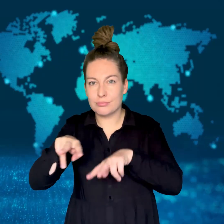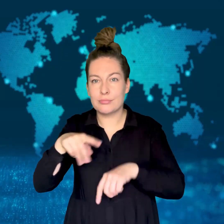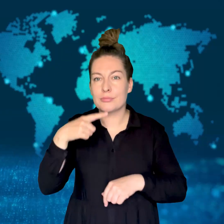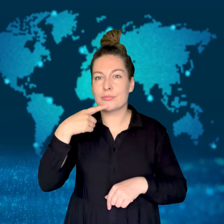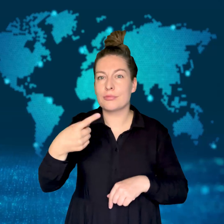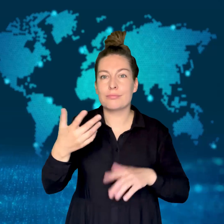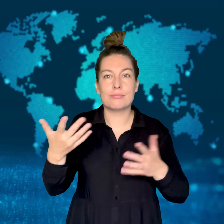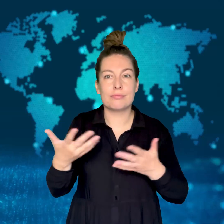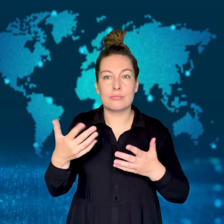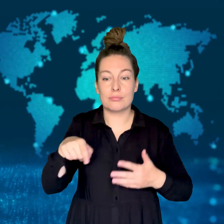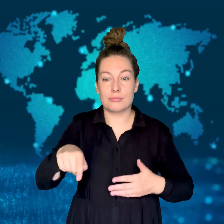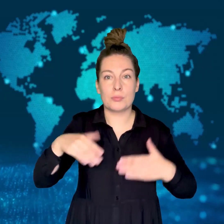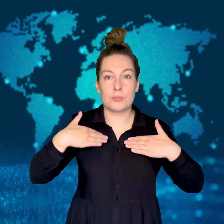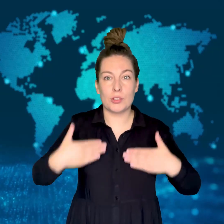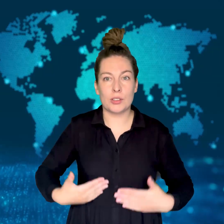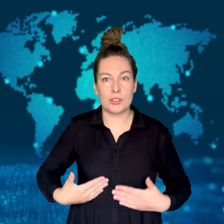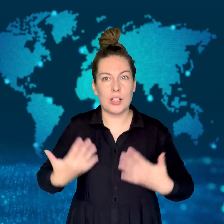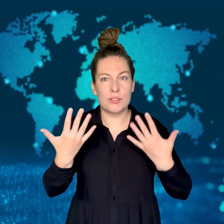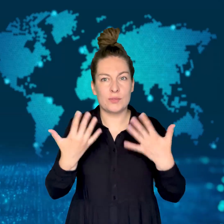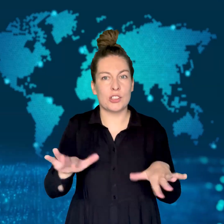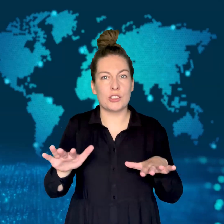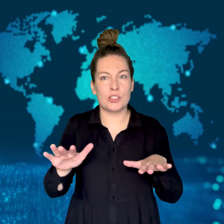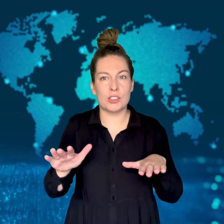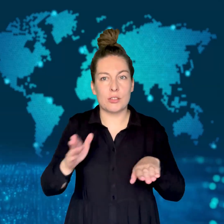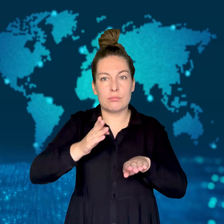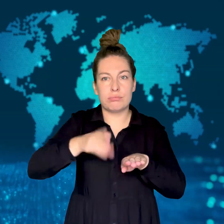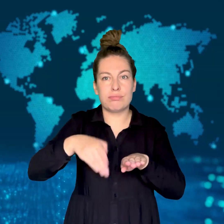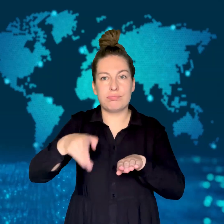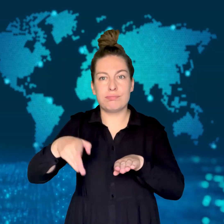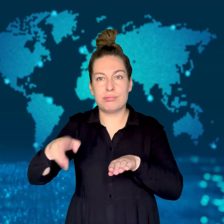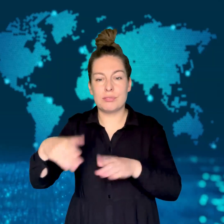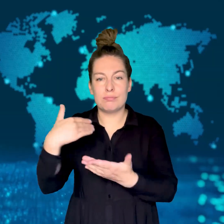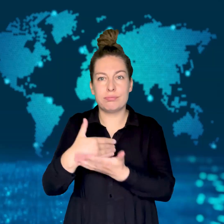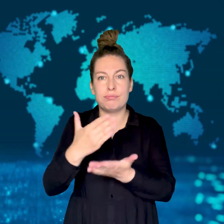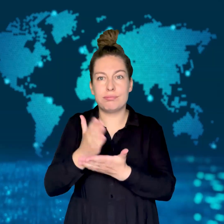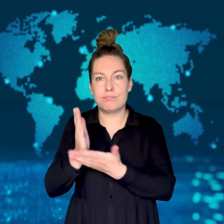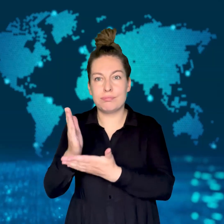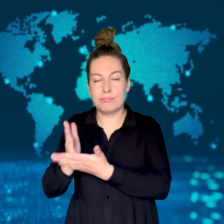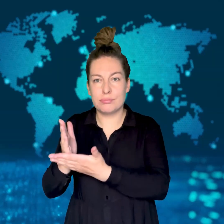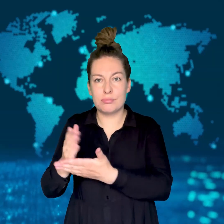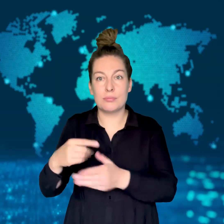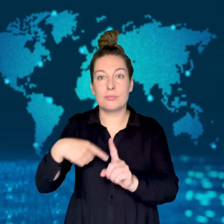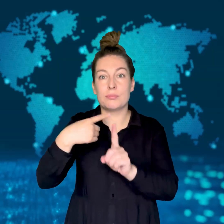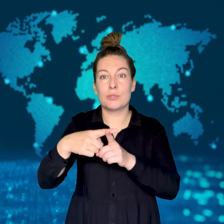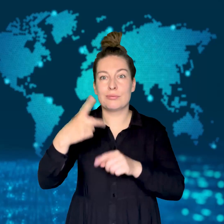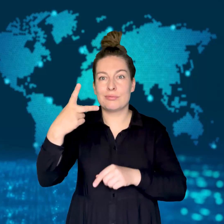It's believed that the body was dismembered with a chainsaw and hedge trimmers.